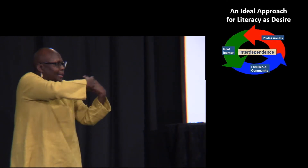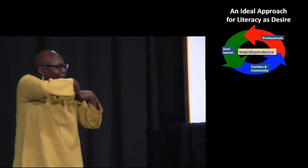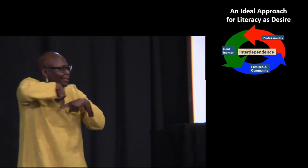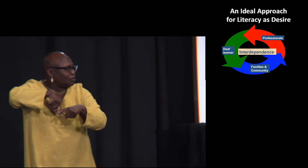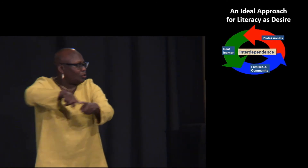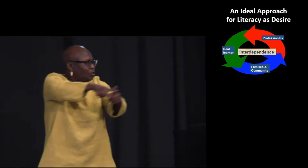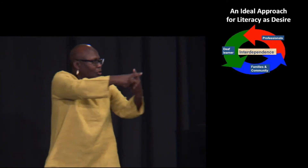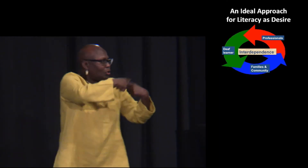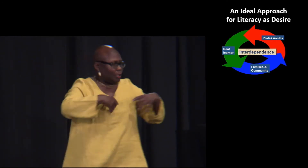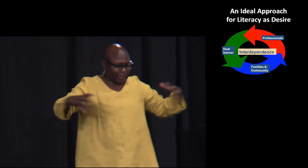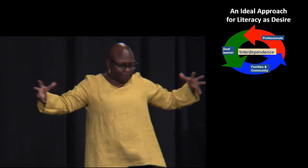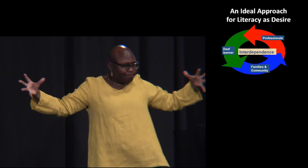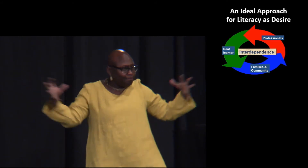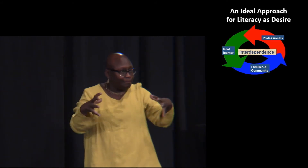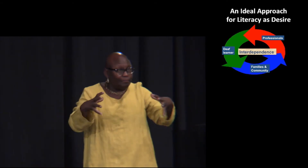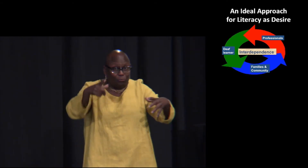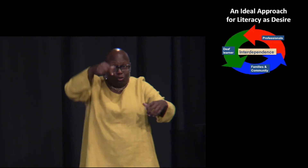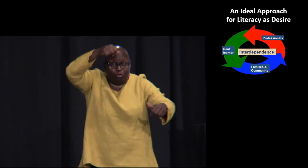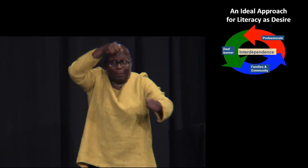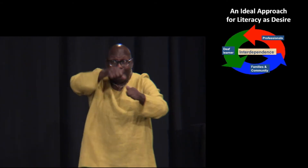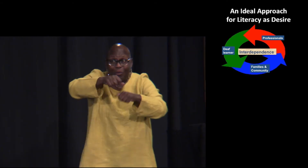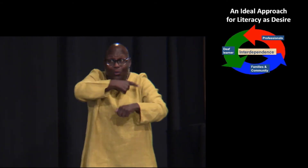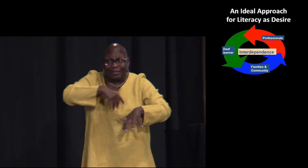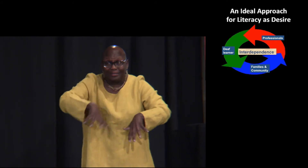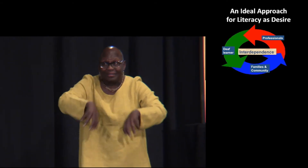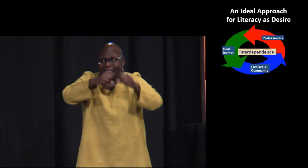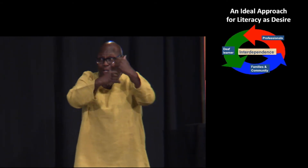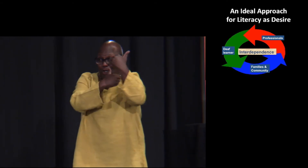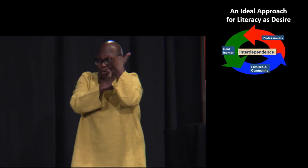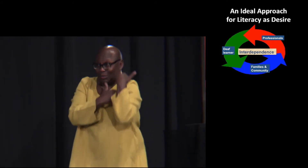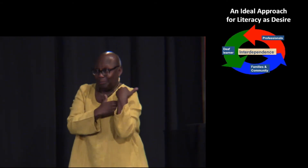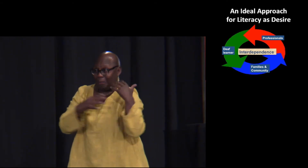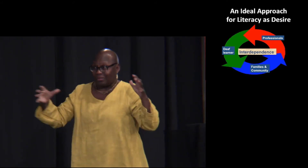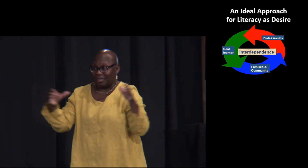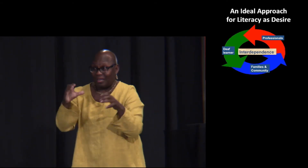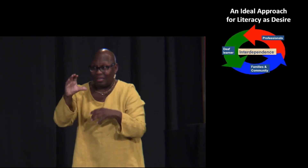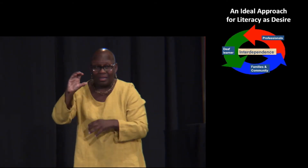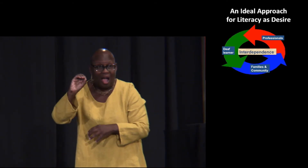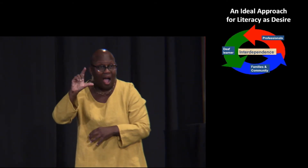an independent circle of people in the child's life.